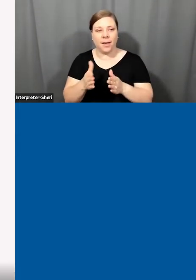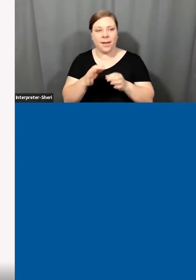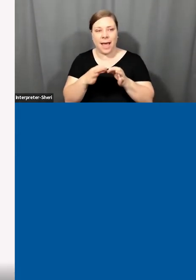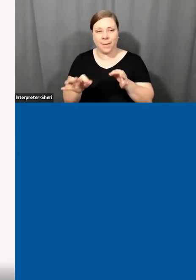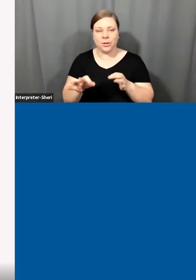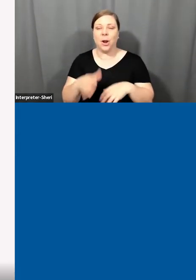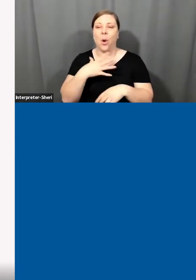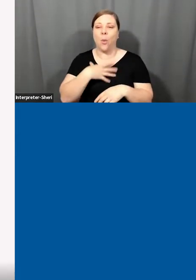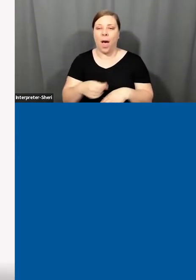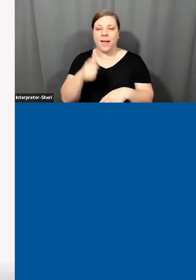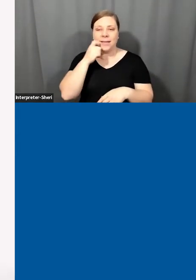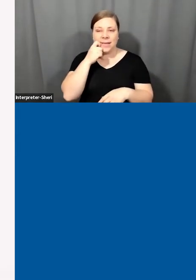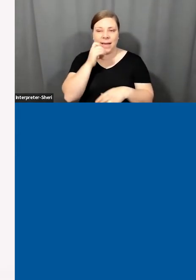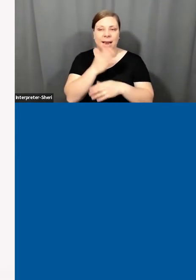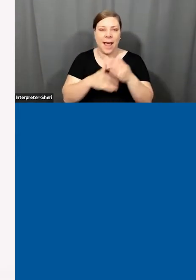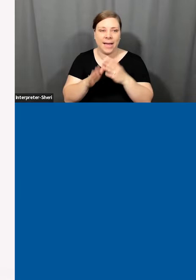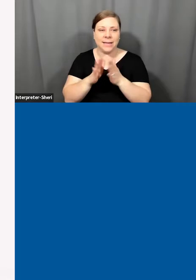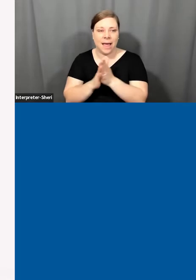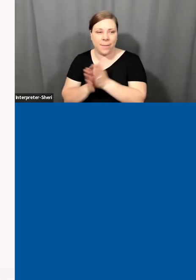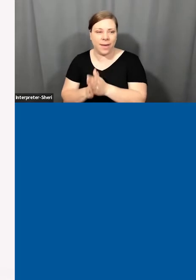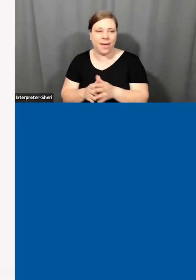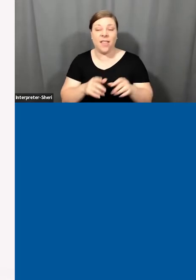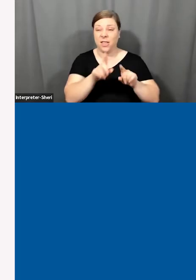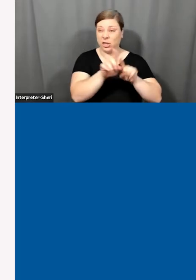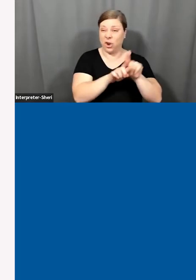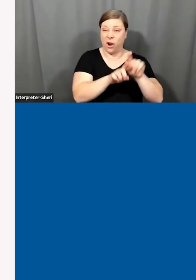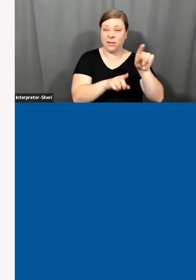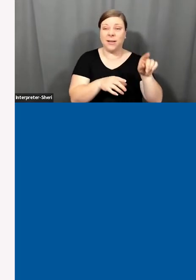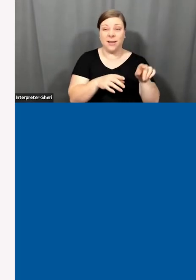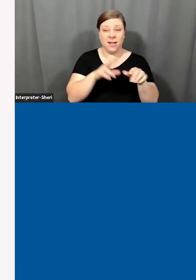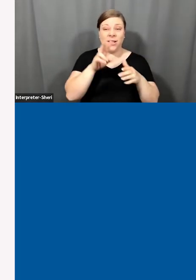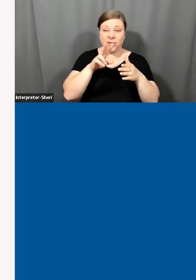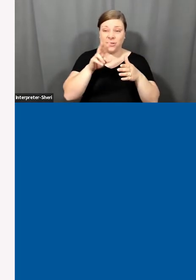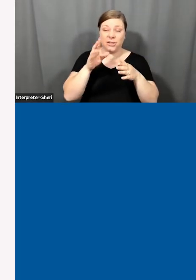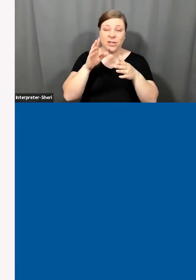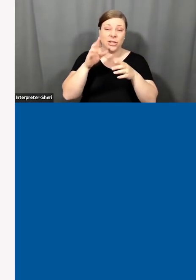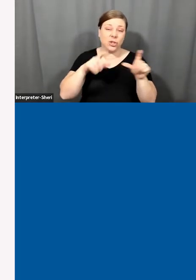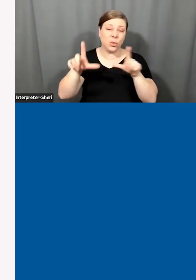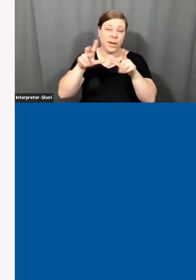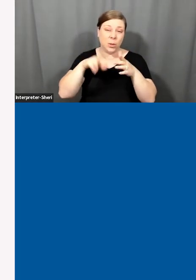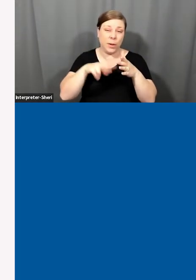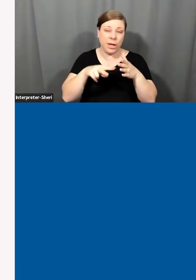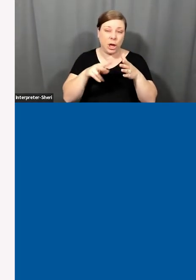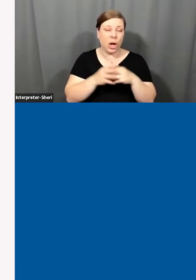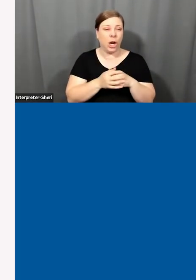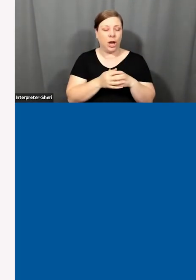and then all of these symbols will read asterisk, asterisk, asterisk, asterisk. So someone with a screen reader might think they're in a loop or a glitch